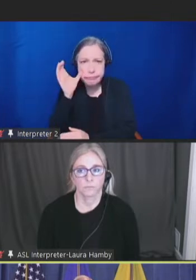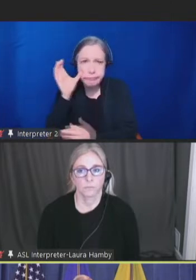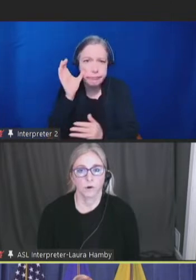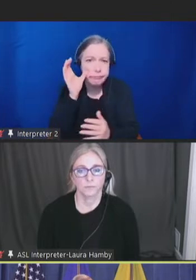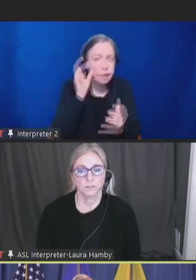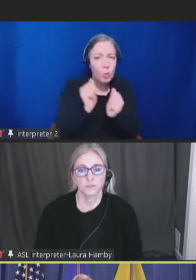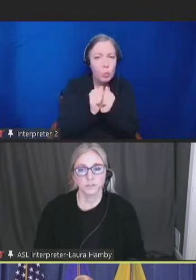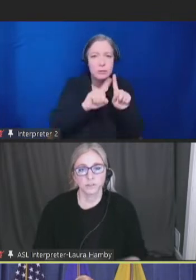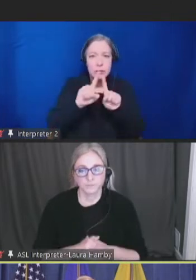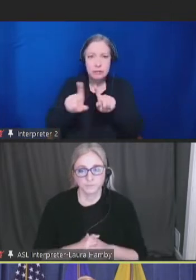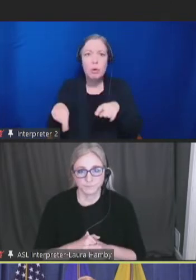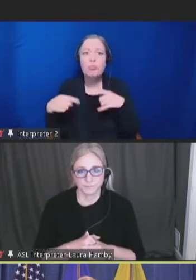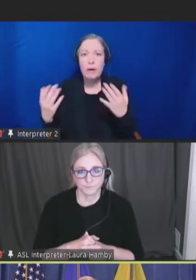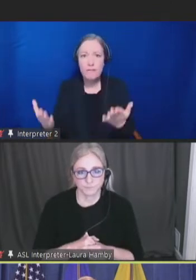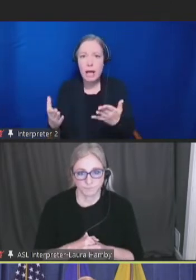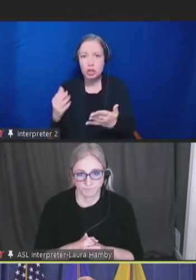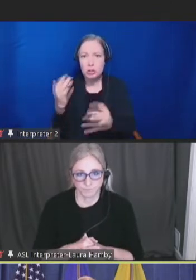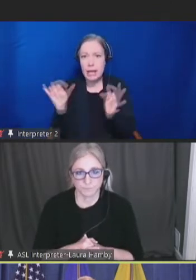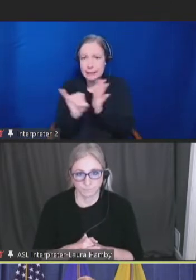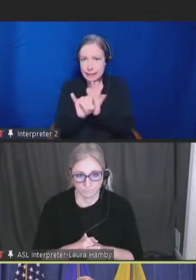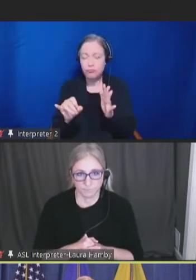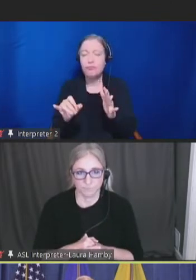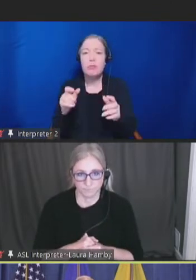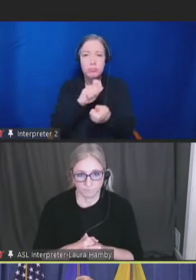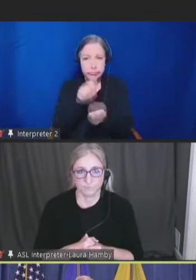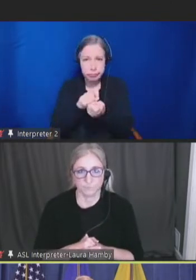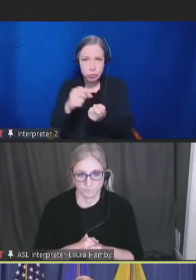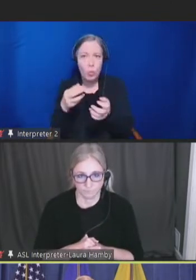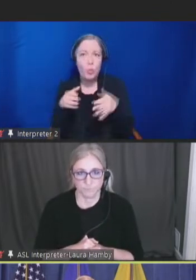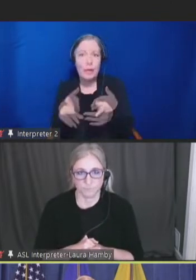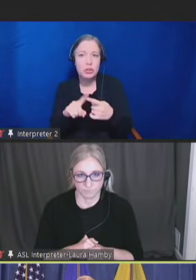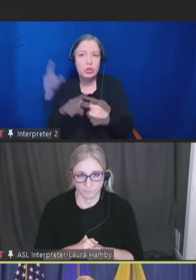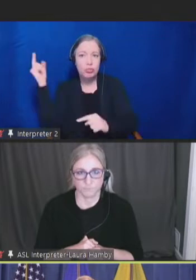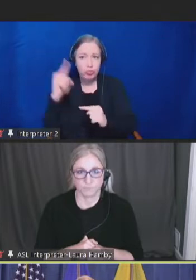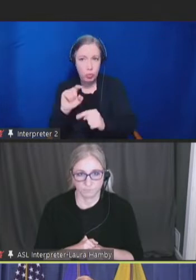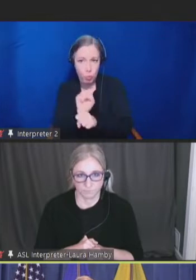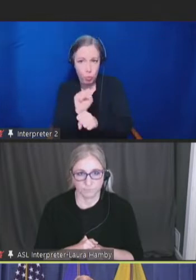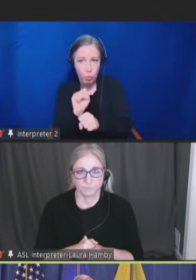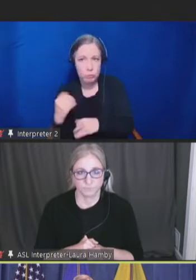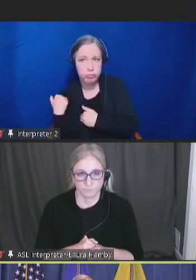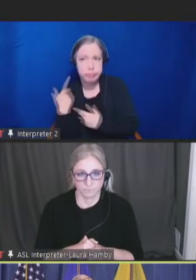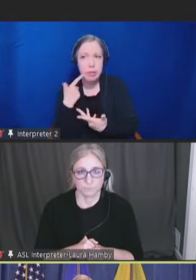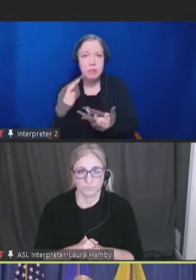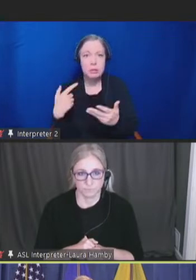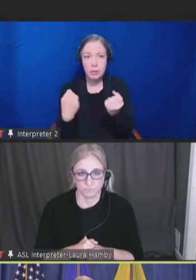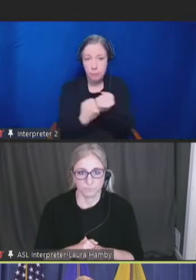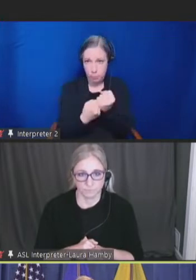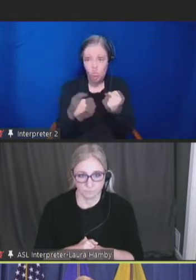By reducing this workload in supporting vaccine safety, more time would then be available